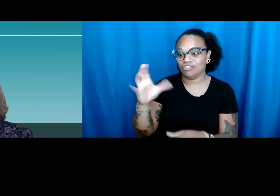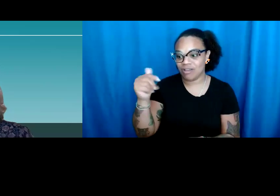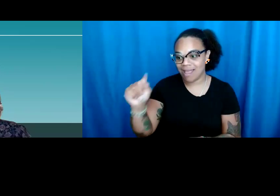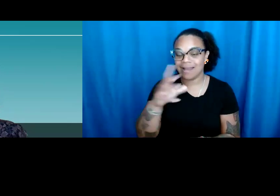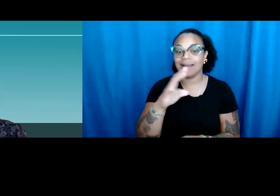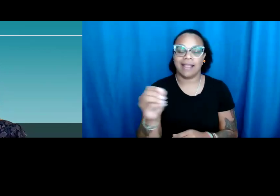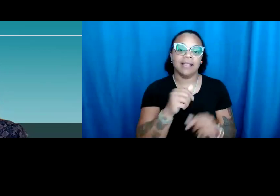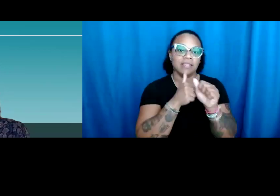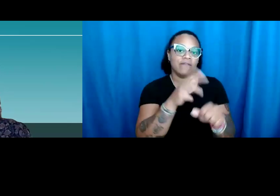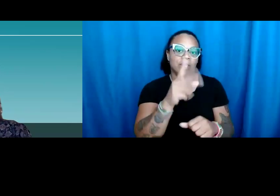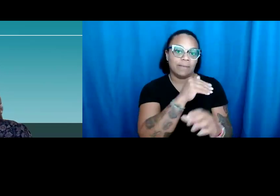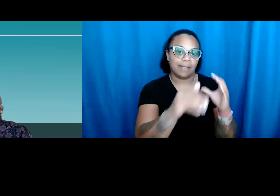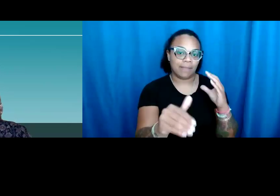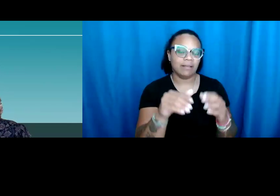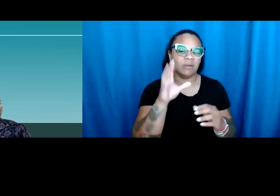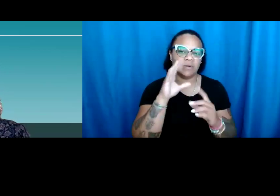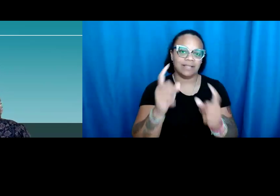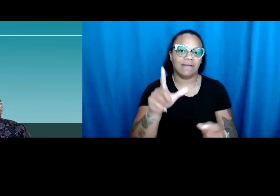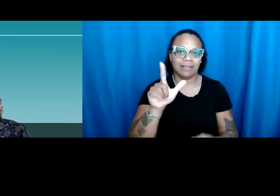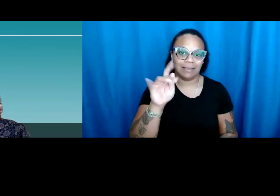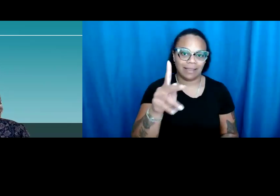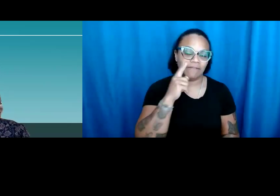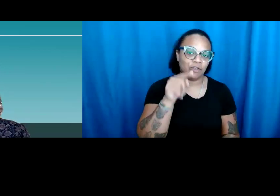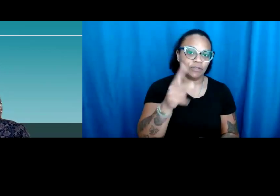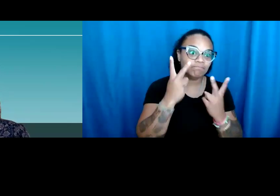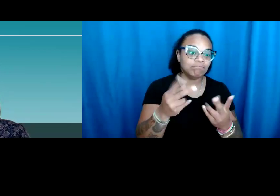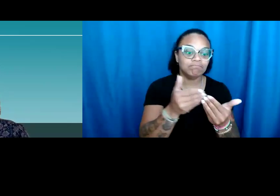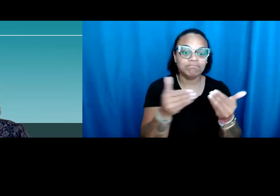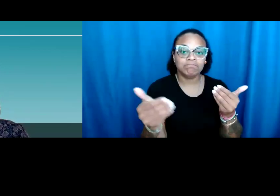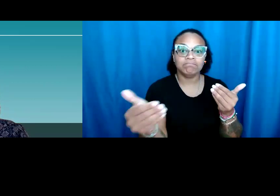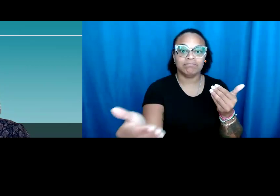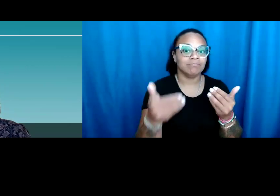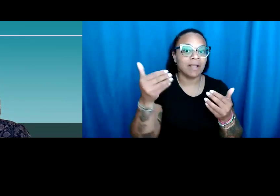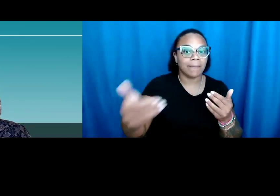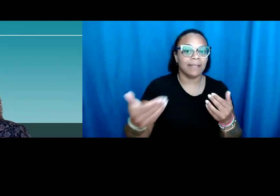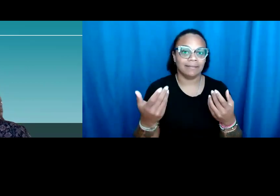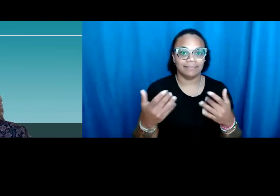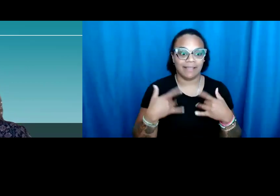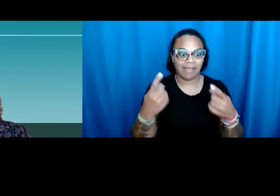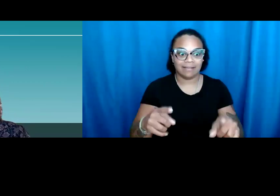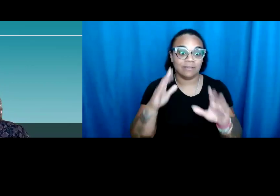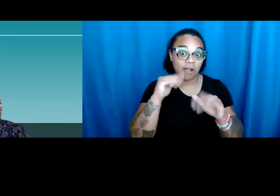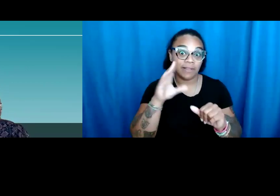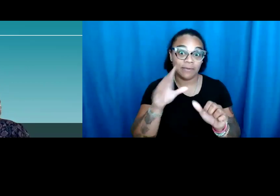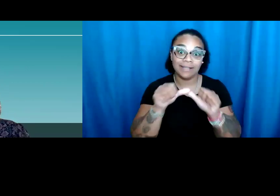the link so that you can find out more about our upcoming events and continue to join us